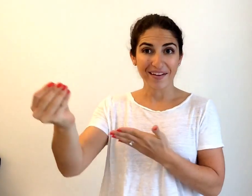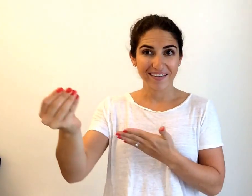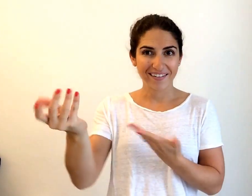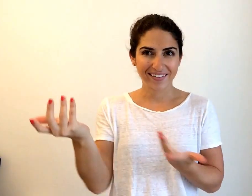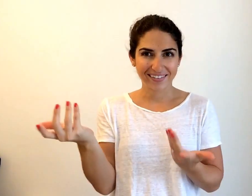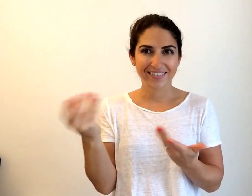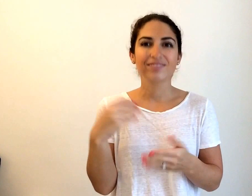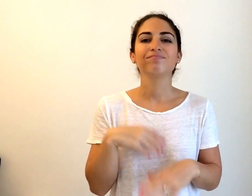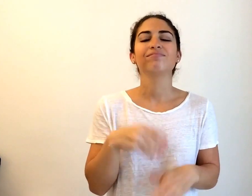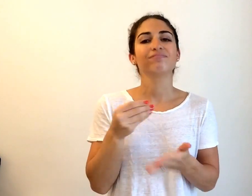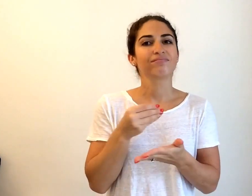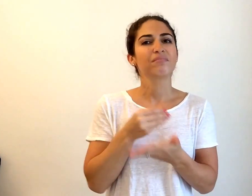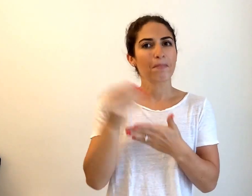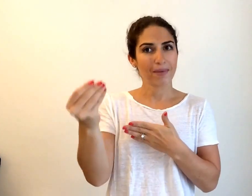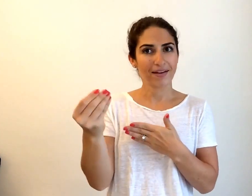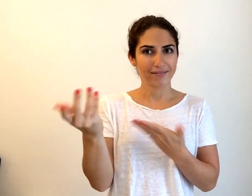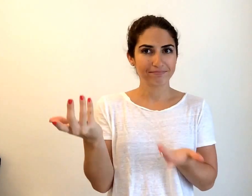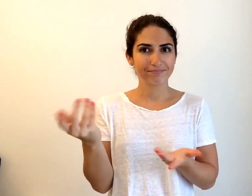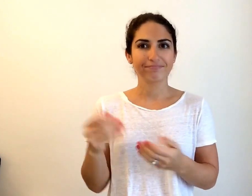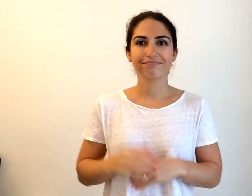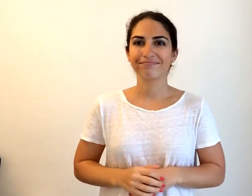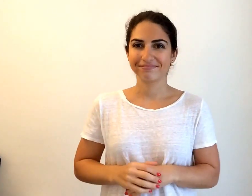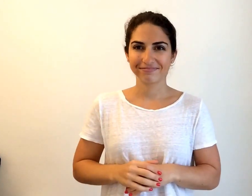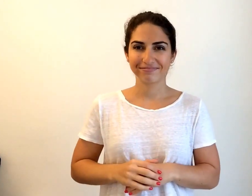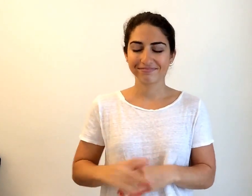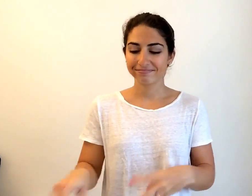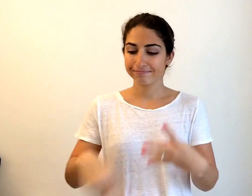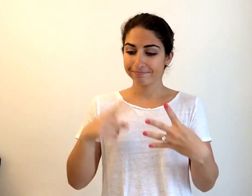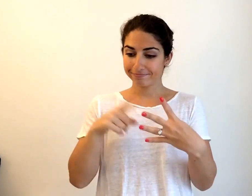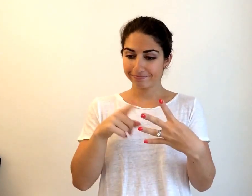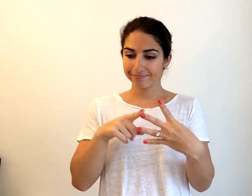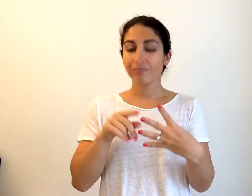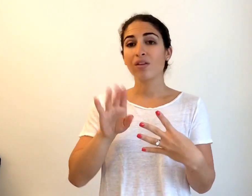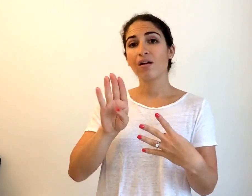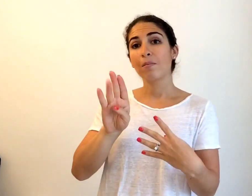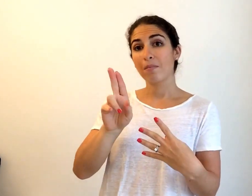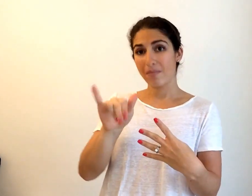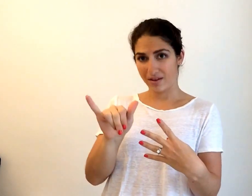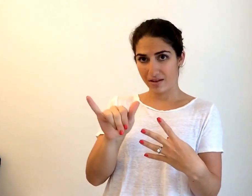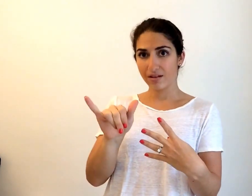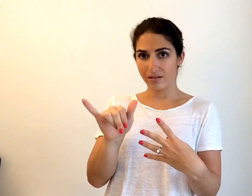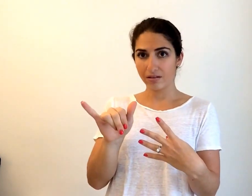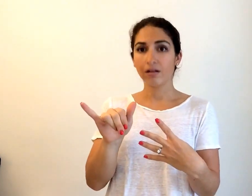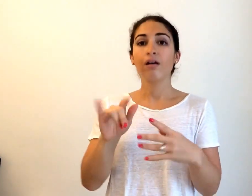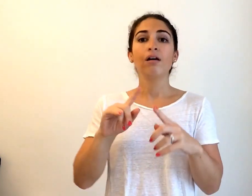BUY. To BUY something. The second one also